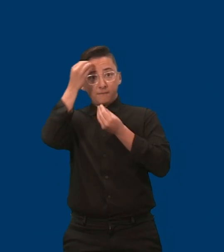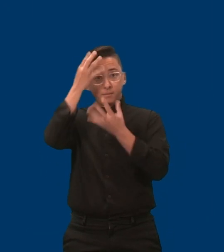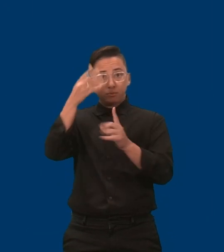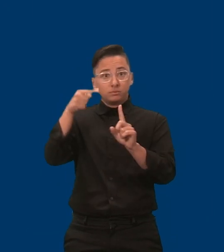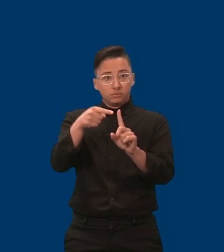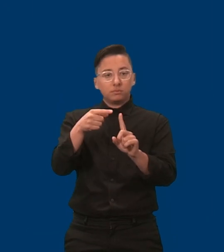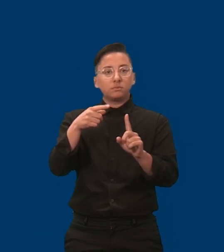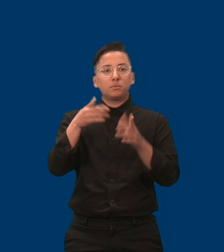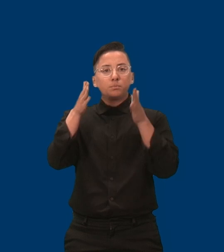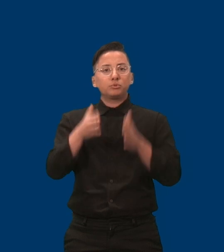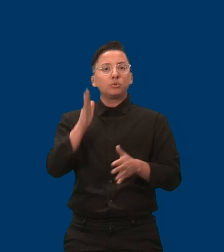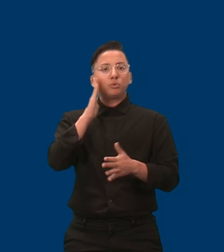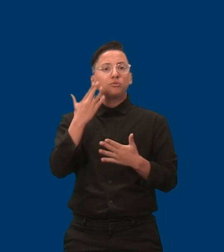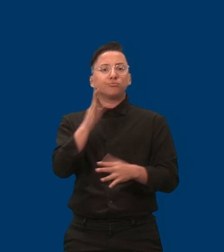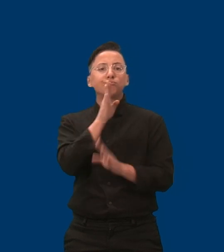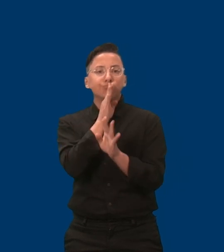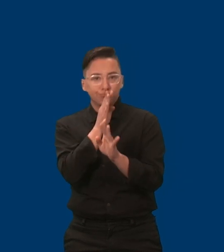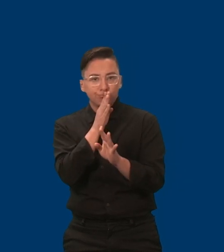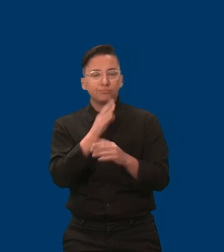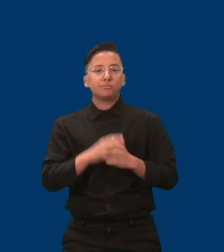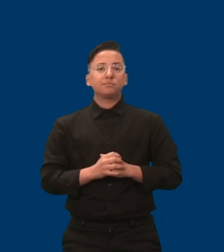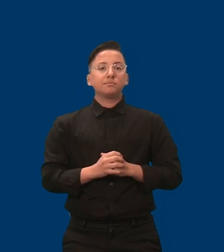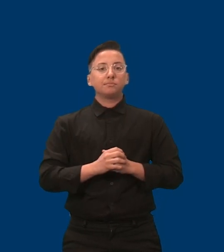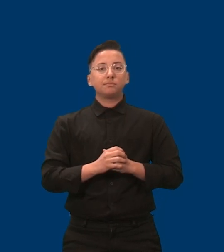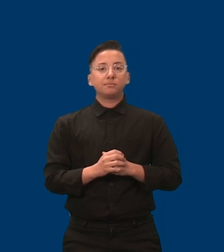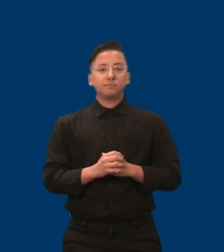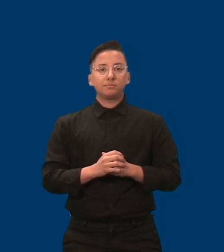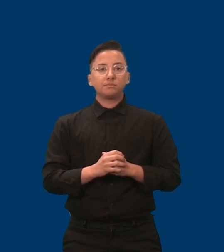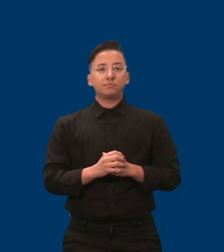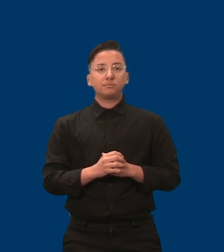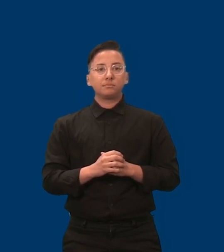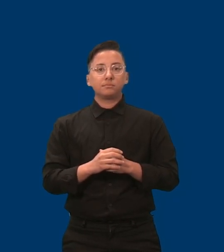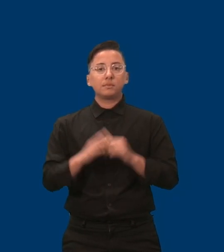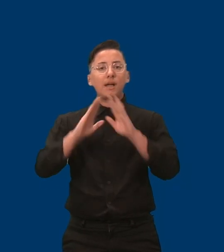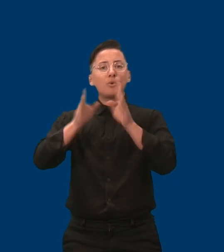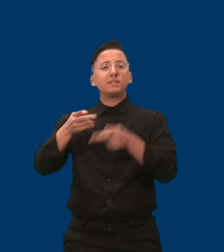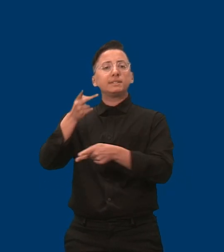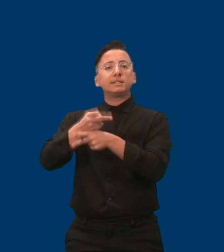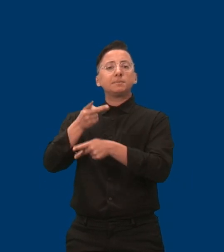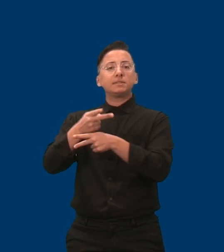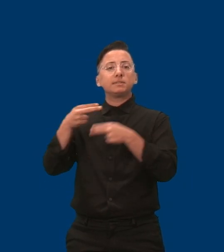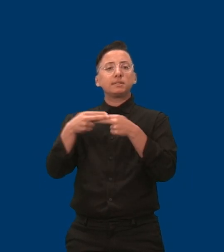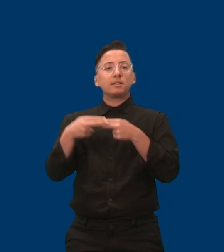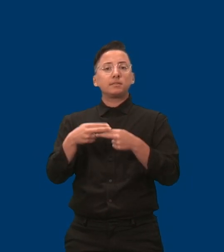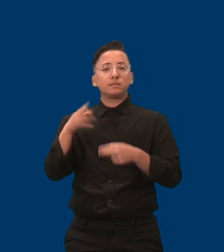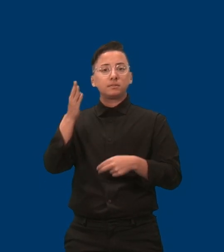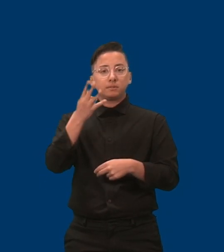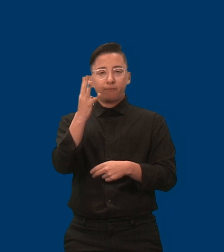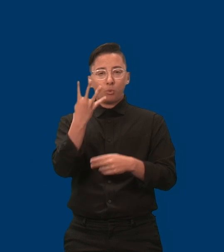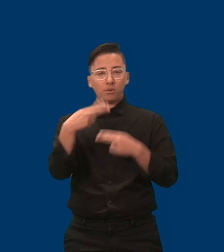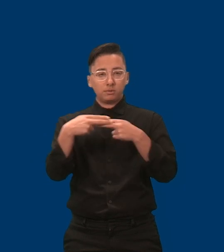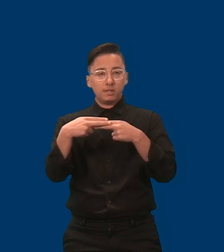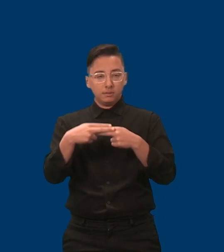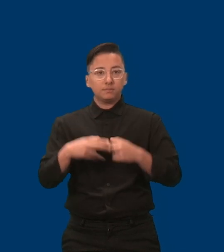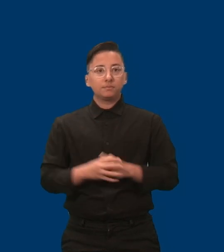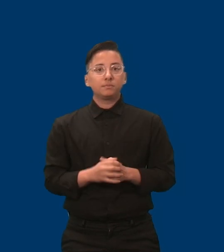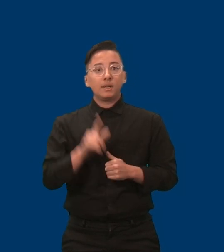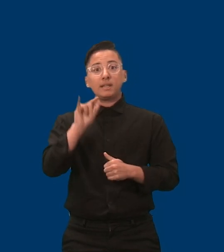Housekeeping, slide two of four. Live captioning is being offered two ways--